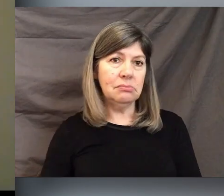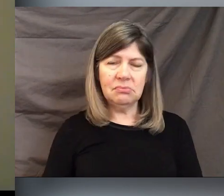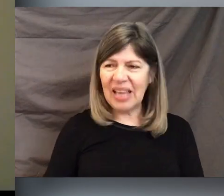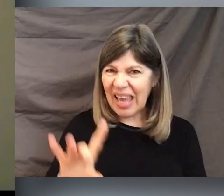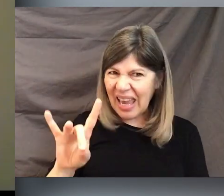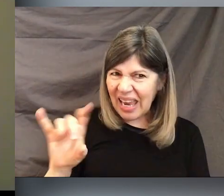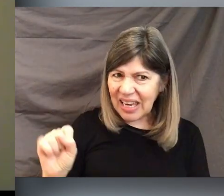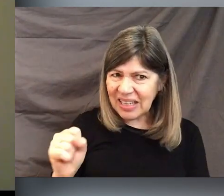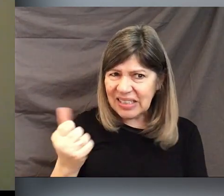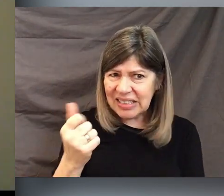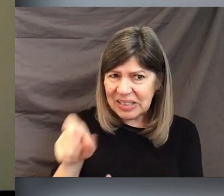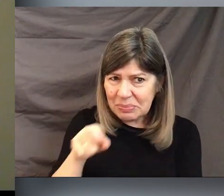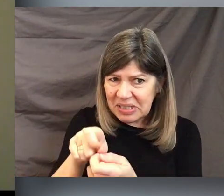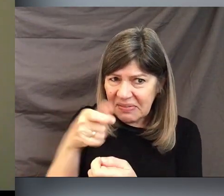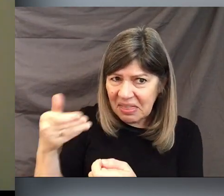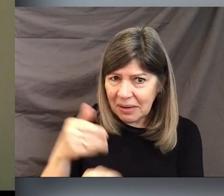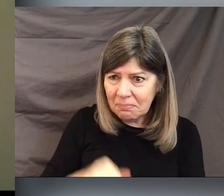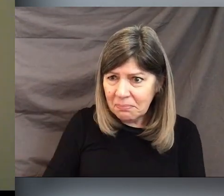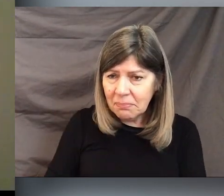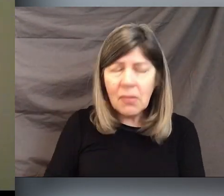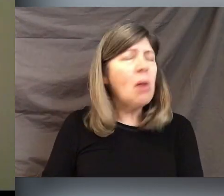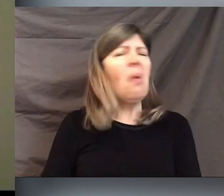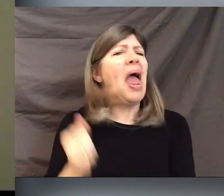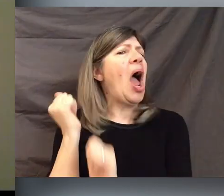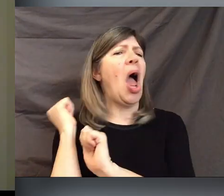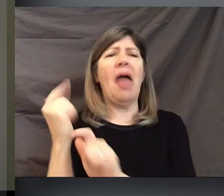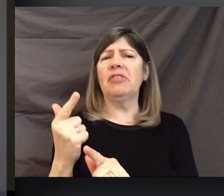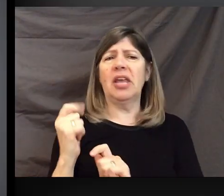The 80s! Like anything from the 80s? Everything, yes.